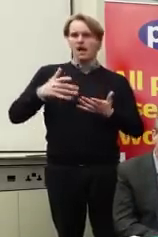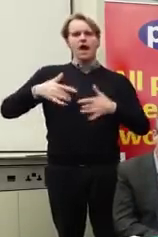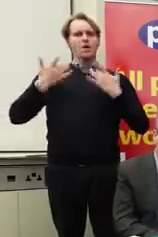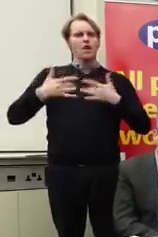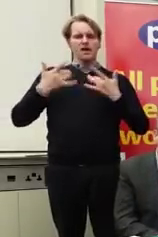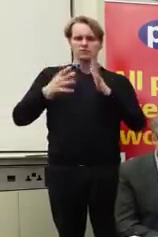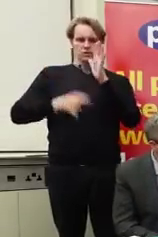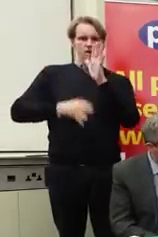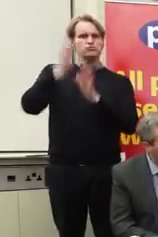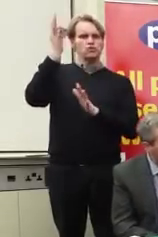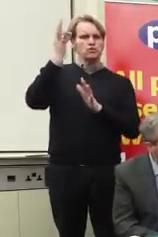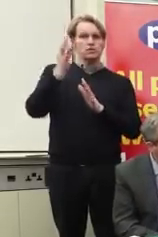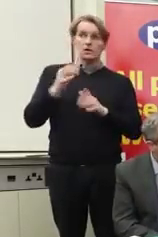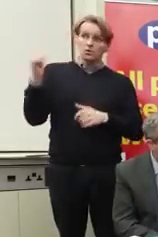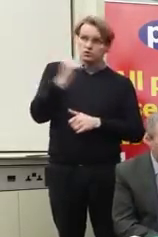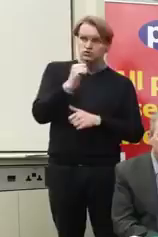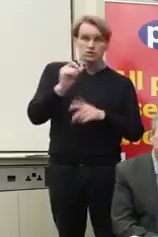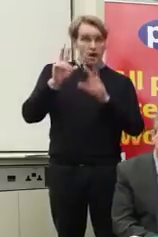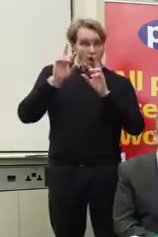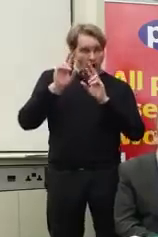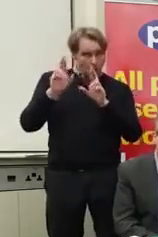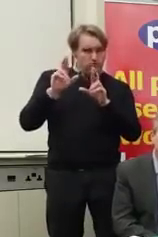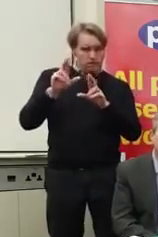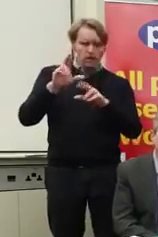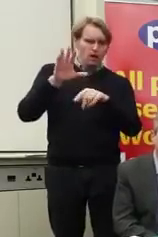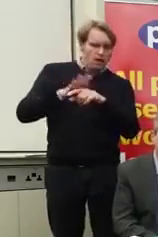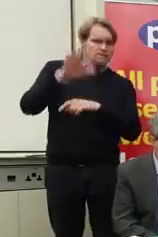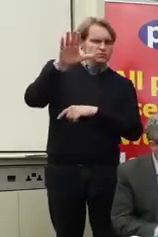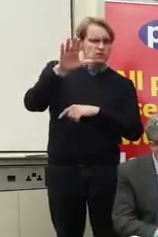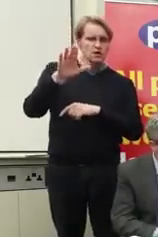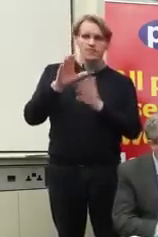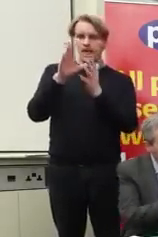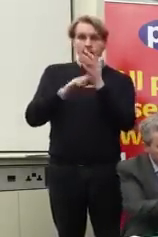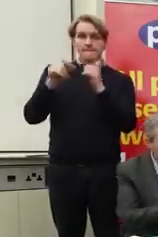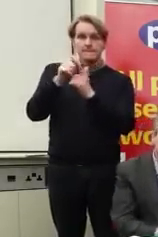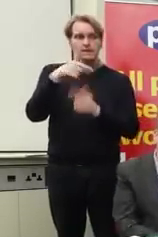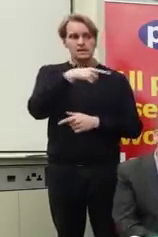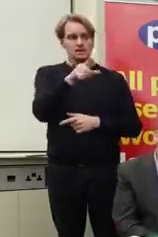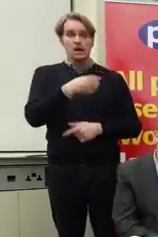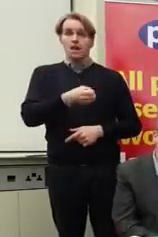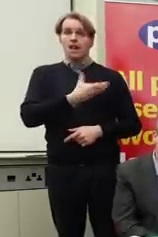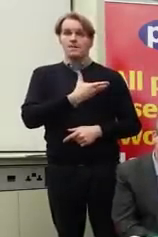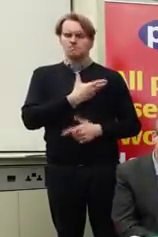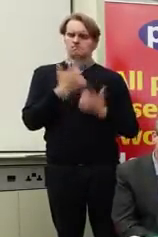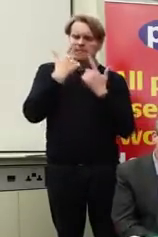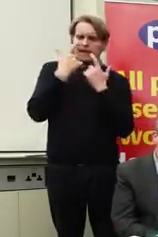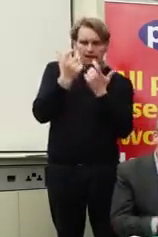that's why we should be hopeful. We should be hopeful that we've now got politicians who care, and they're here tonight demonstrating that, but